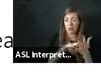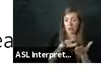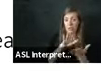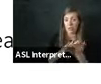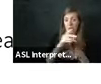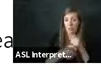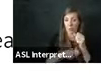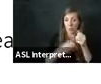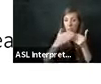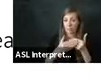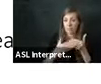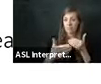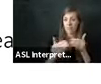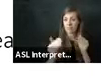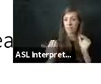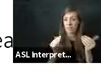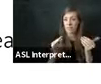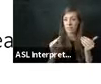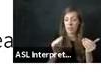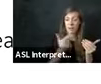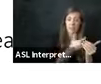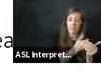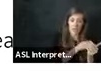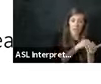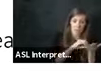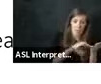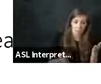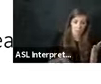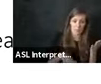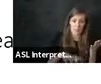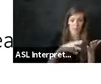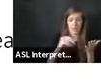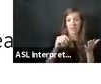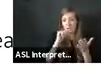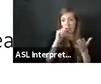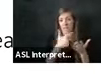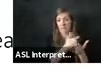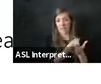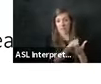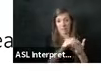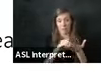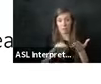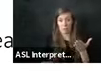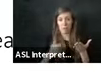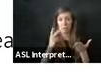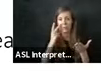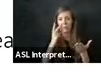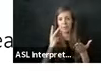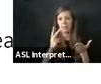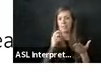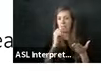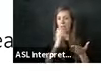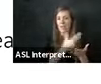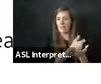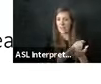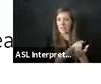unvaccinated students with those who are fully vaccinated. We see that unvaccinated twelve to 17 year